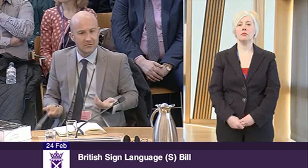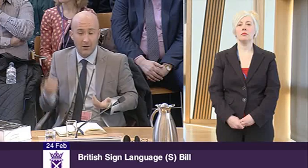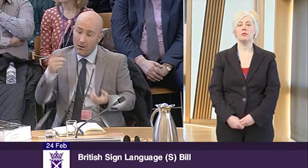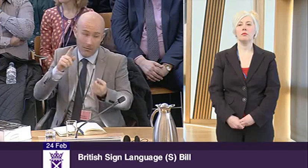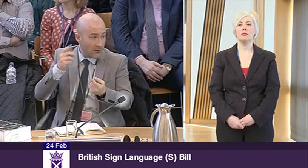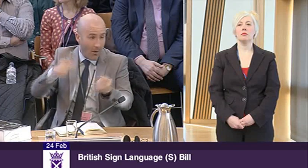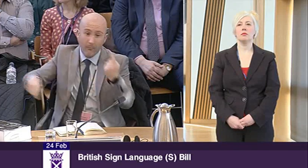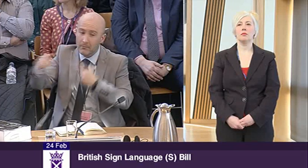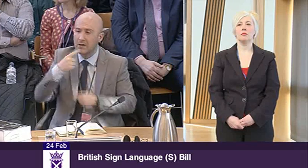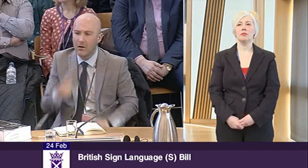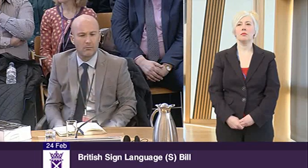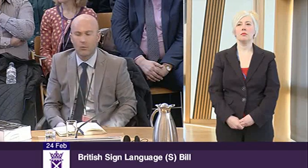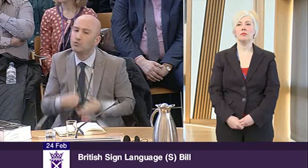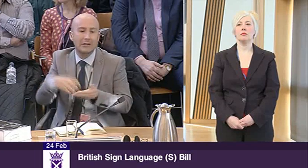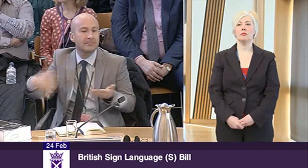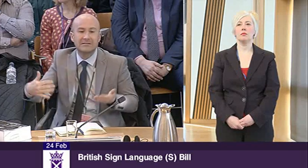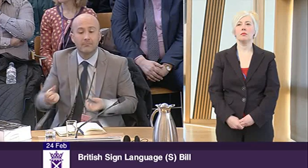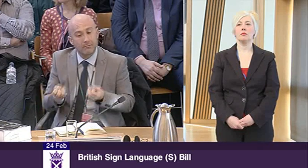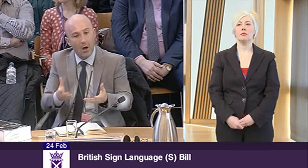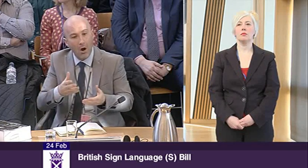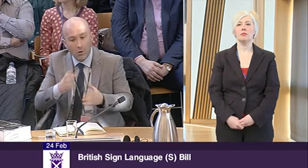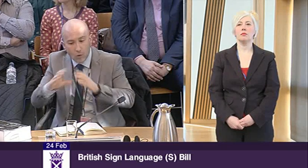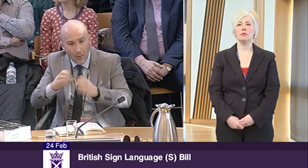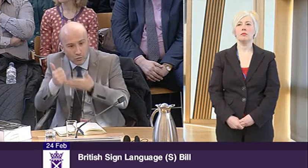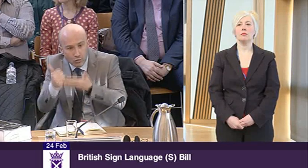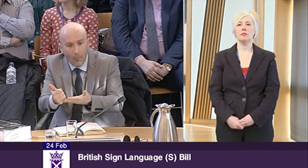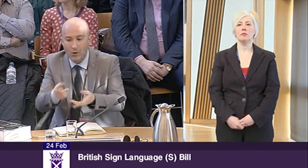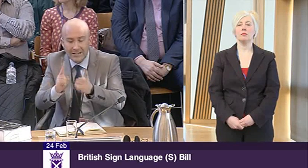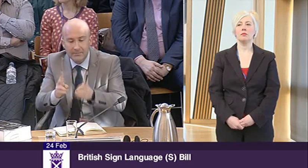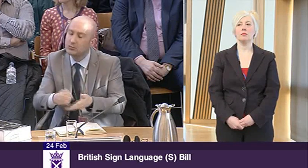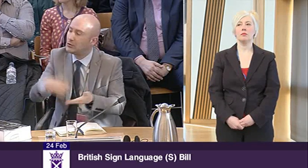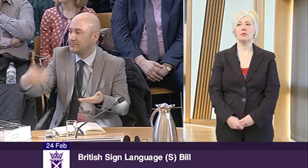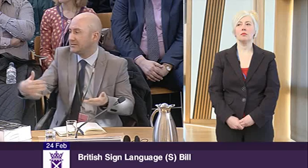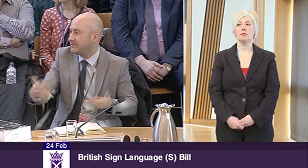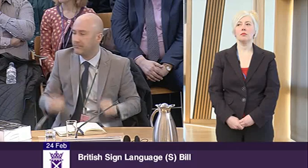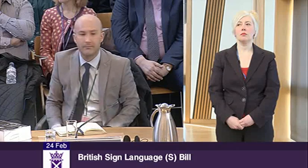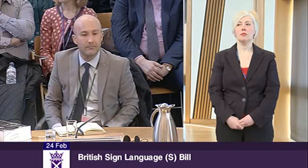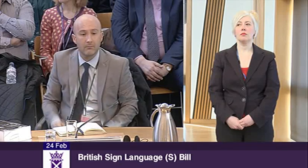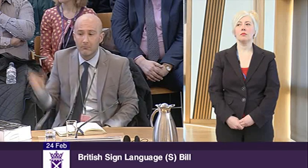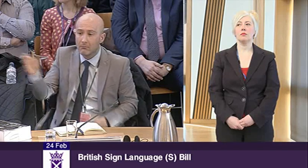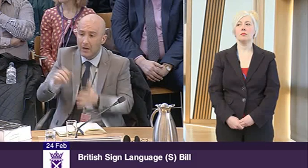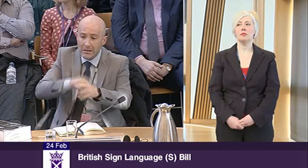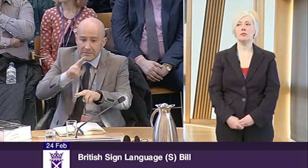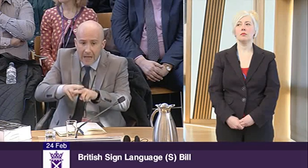but they are hard to define. Many organisations say that adjustments that might be reasonable